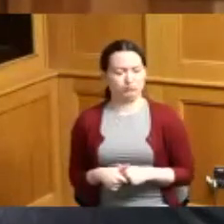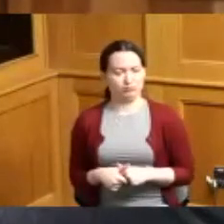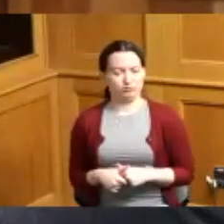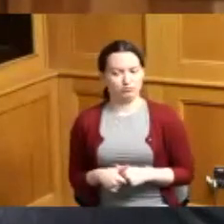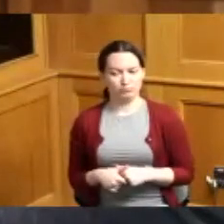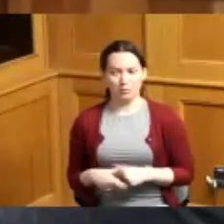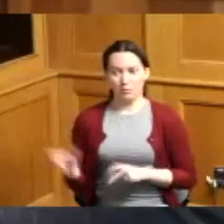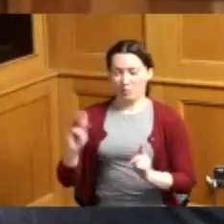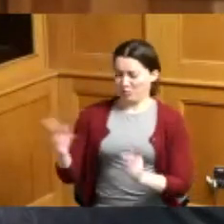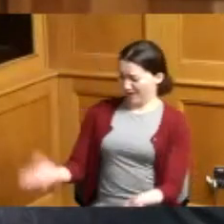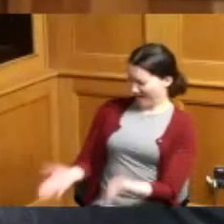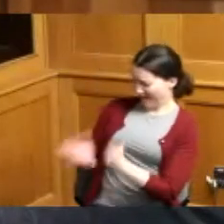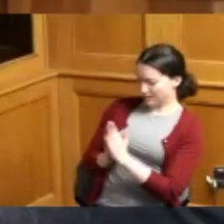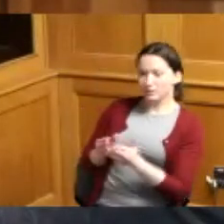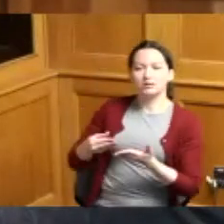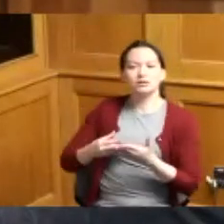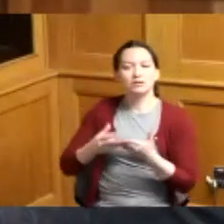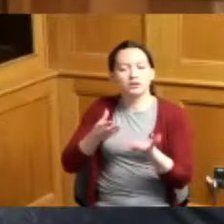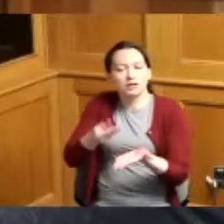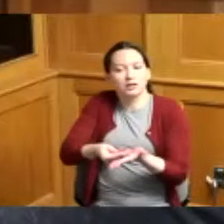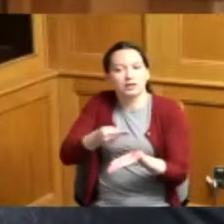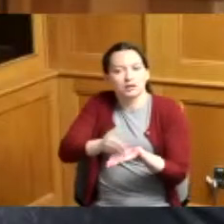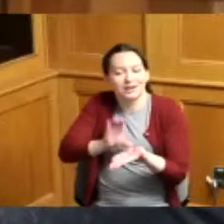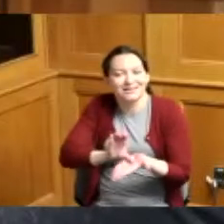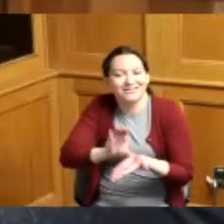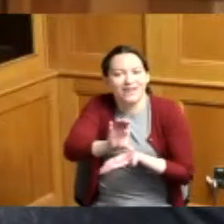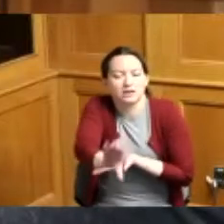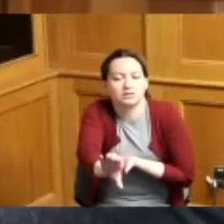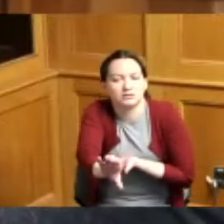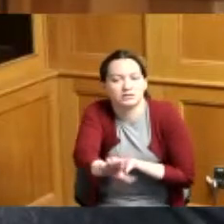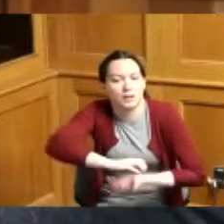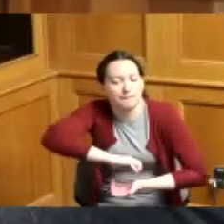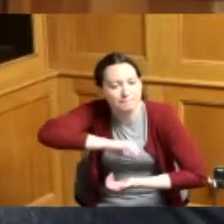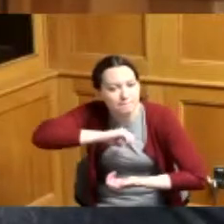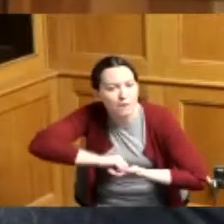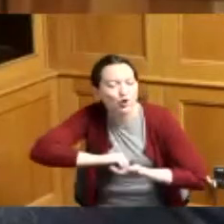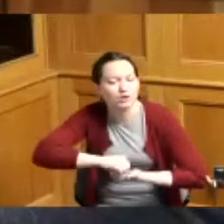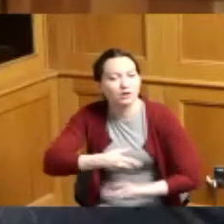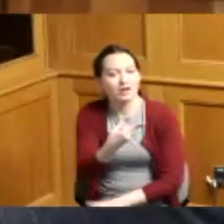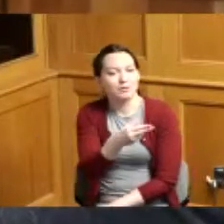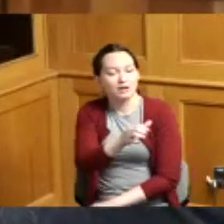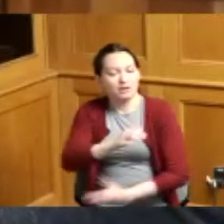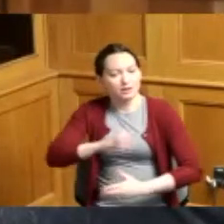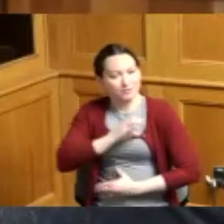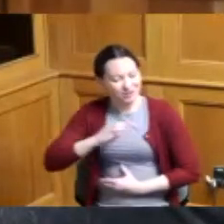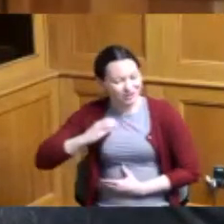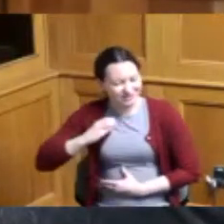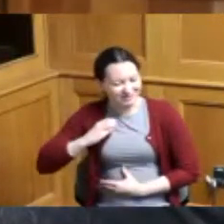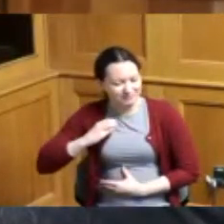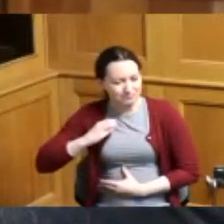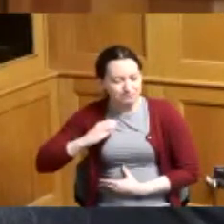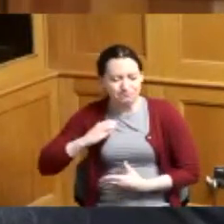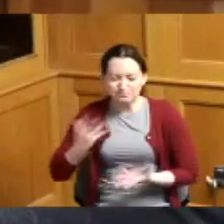asked to do is invest and be a partner as the Hamilton County commission in bringing this